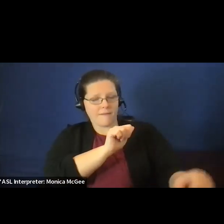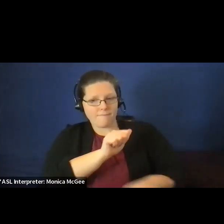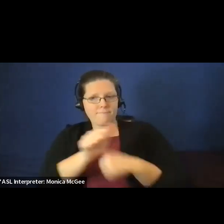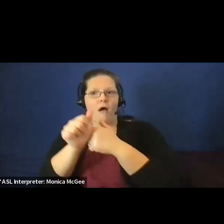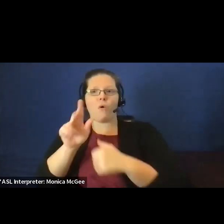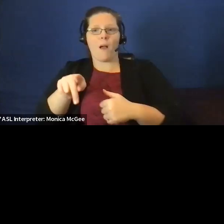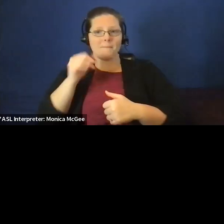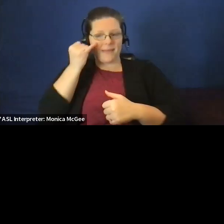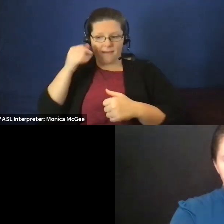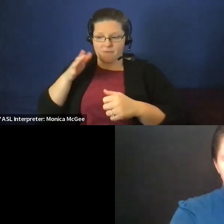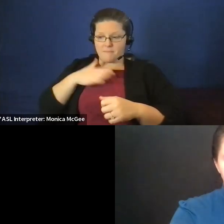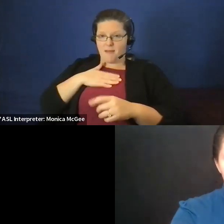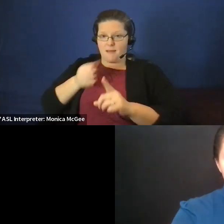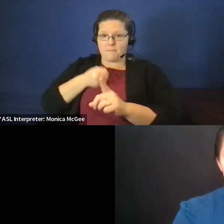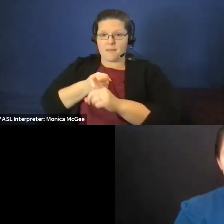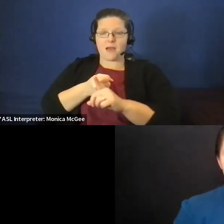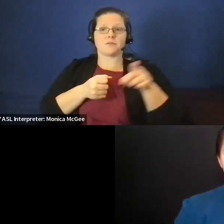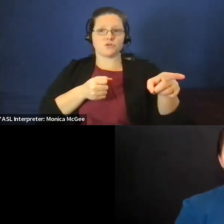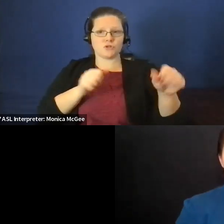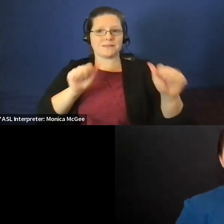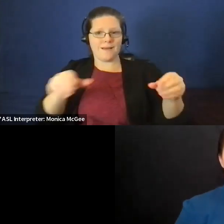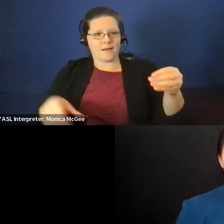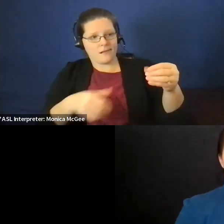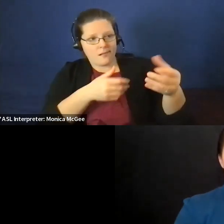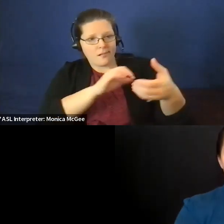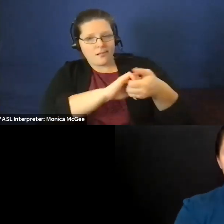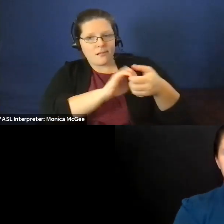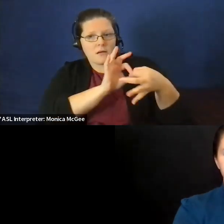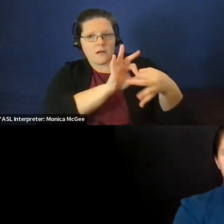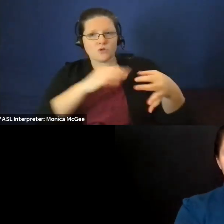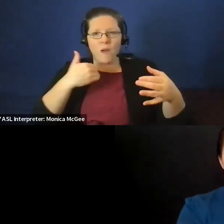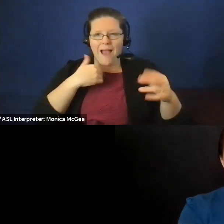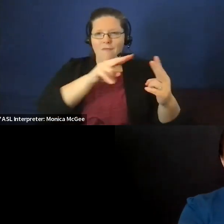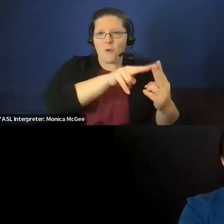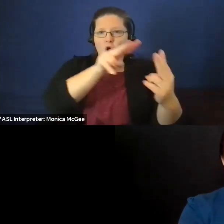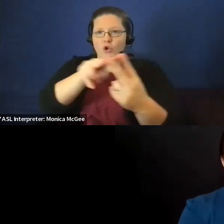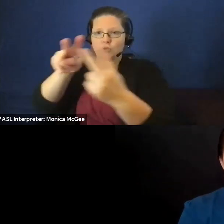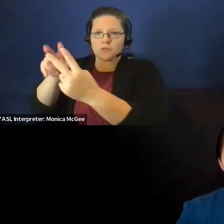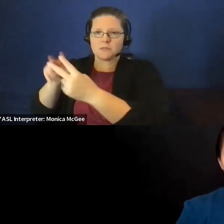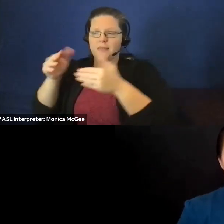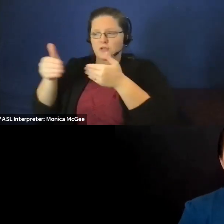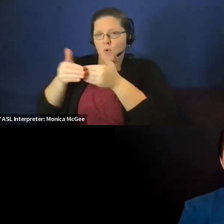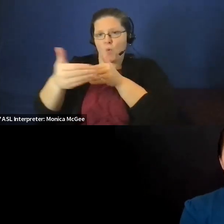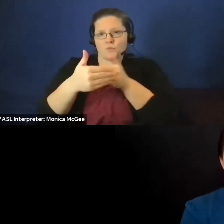and then making sure that another CIL could assist you with following up